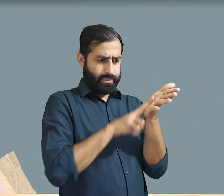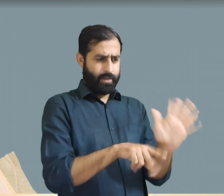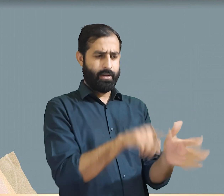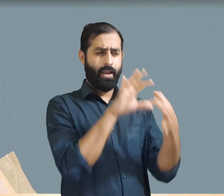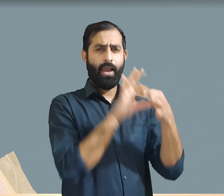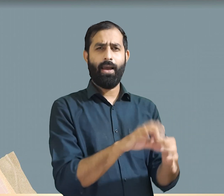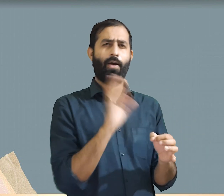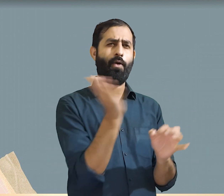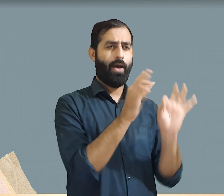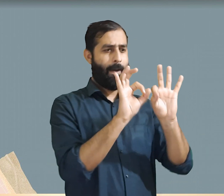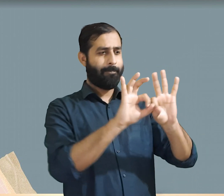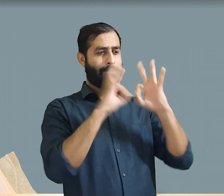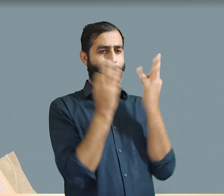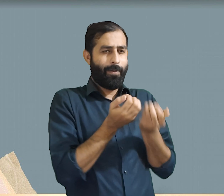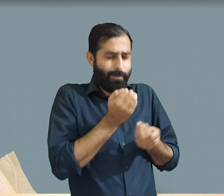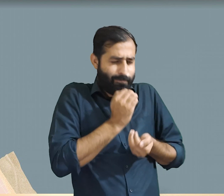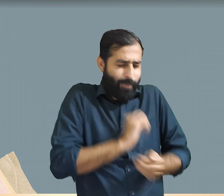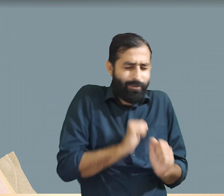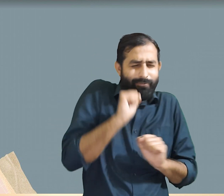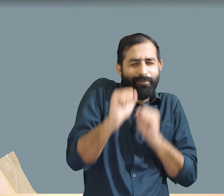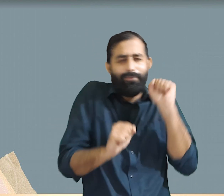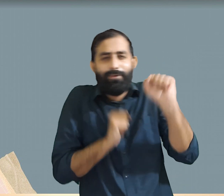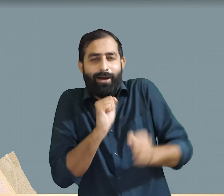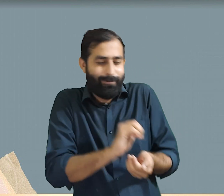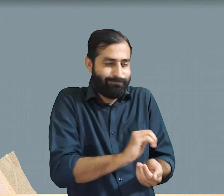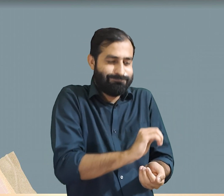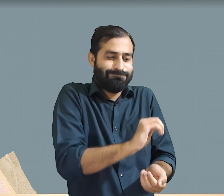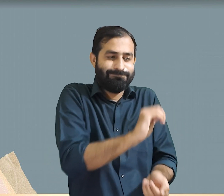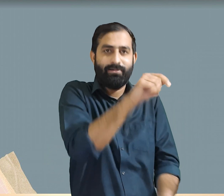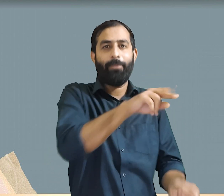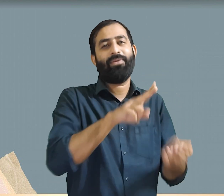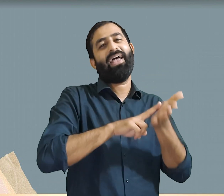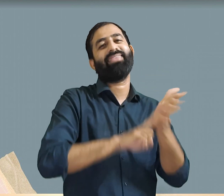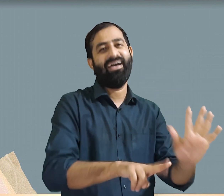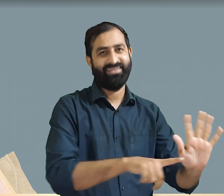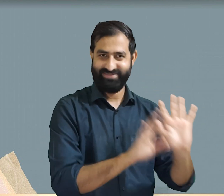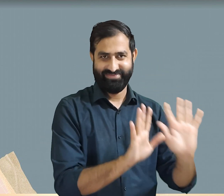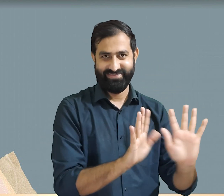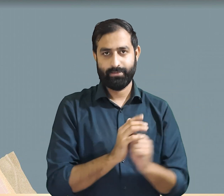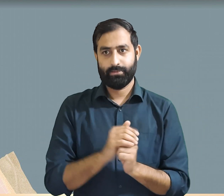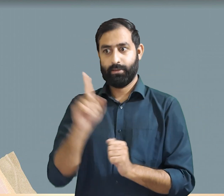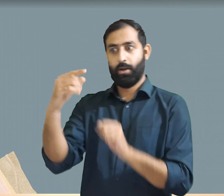Nature states that the child is born with genetic inheritance.